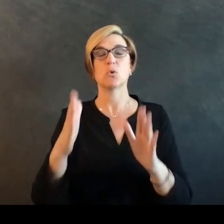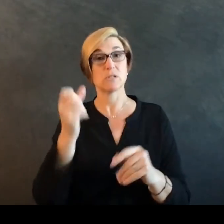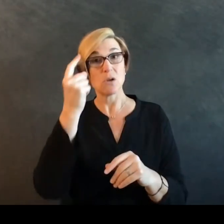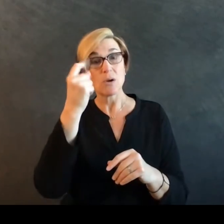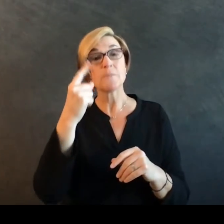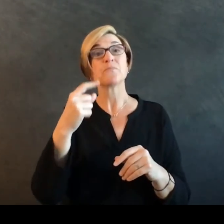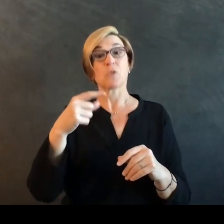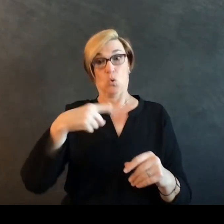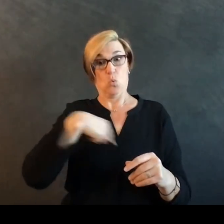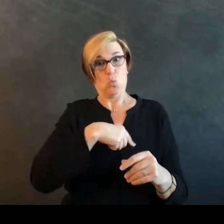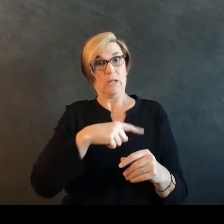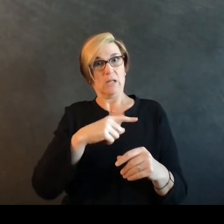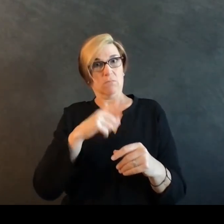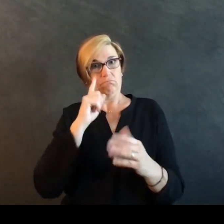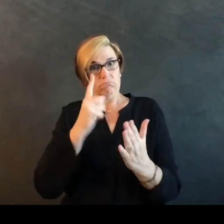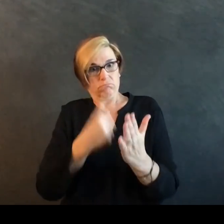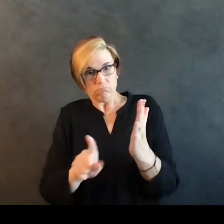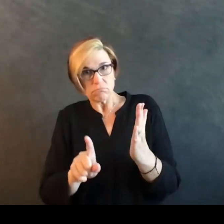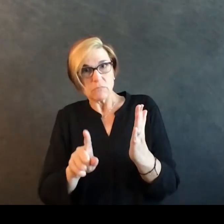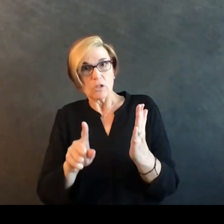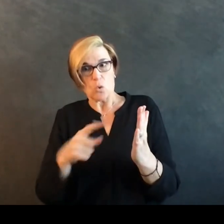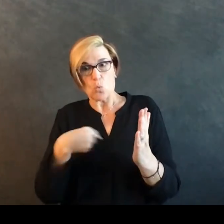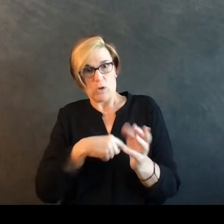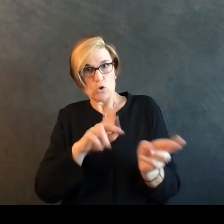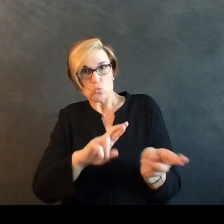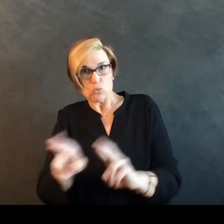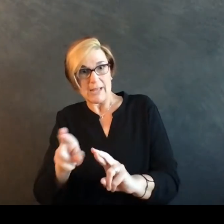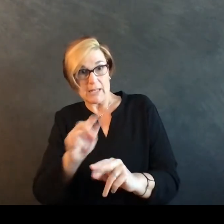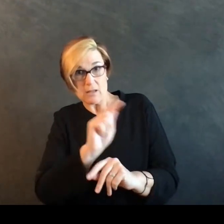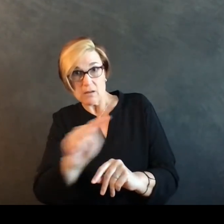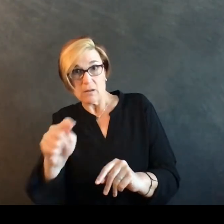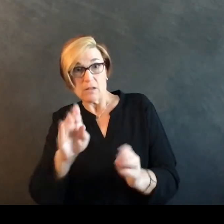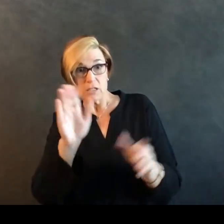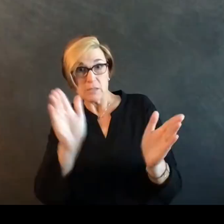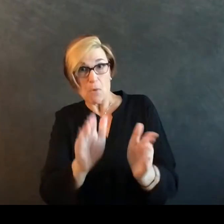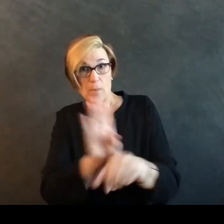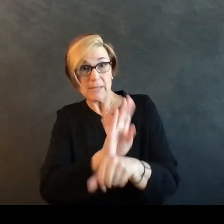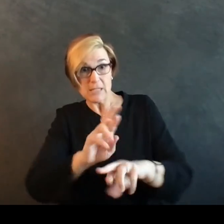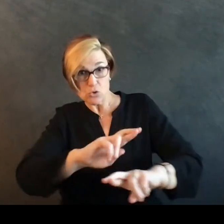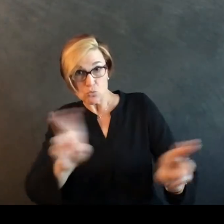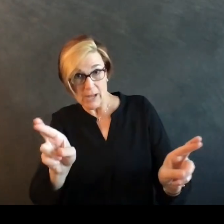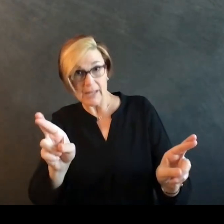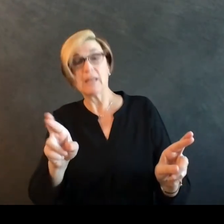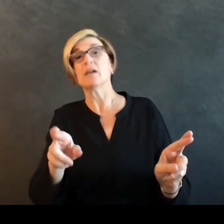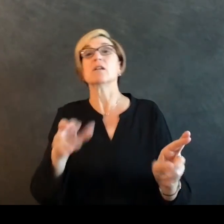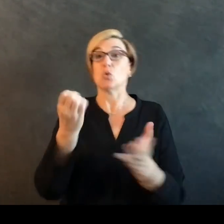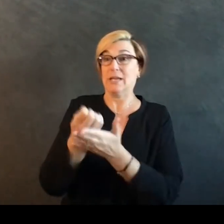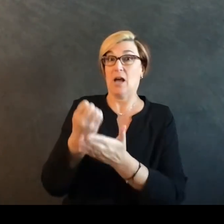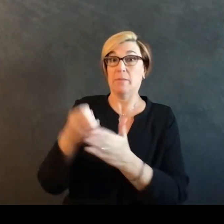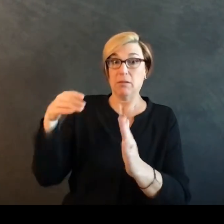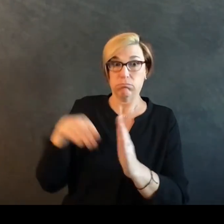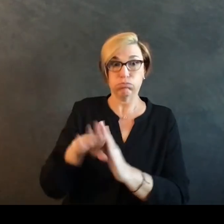and intact when we're ready to reopen is there a certain category of small